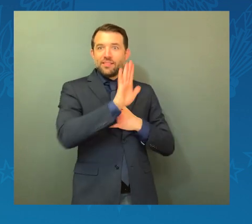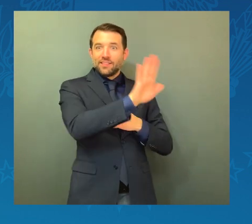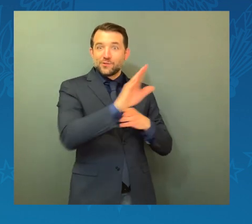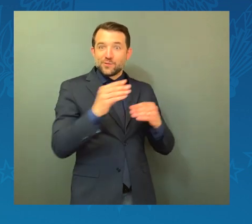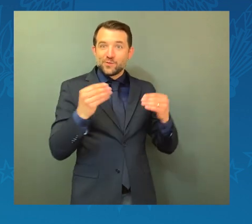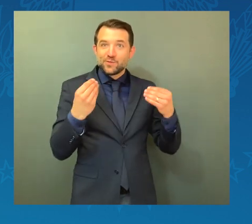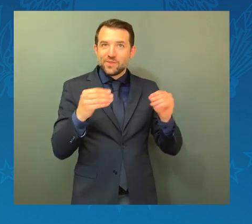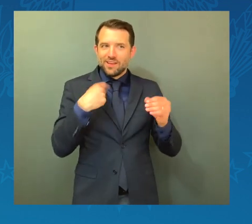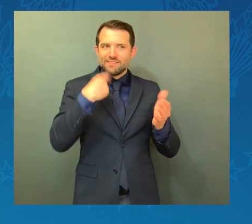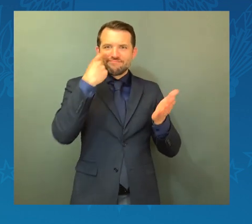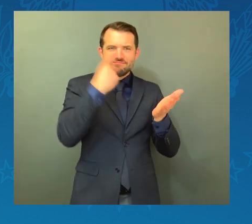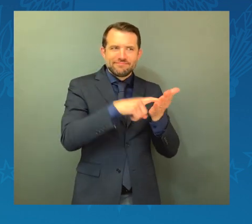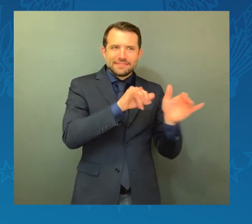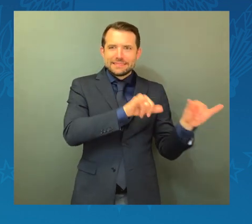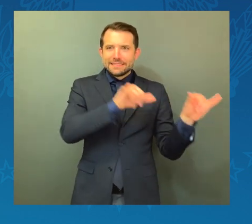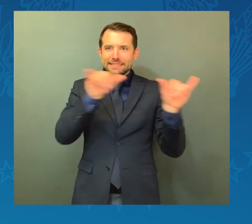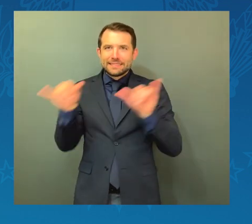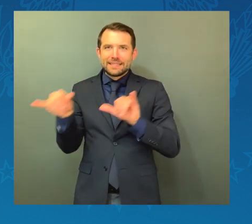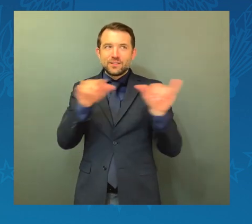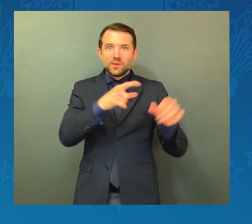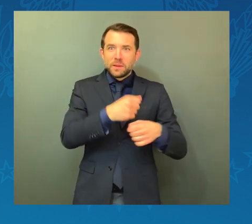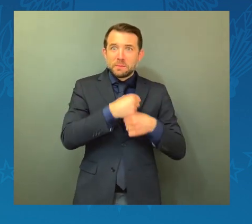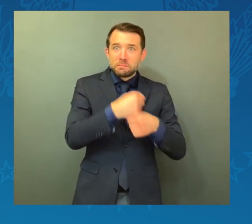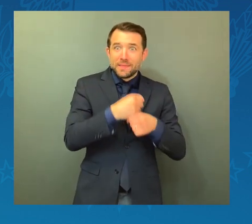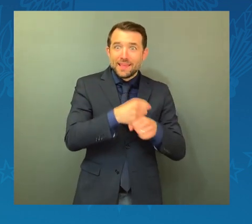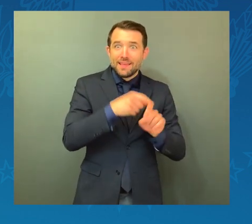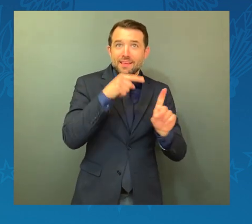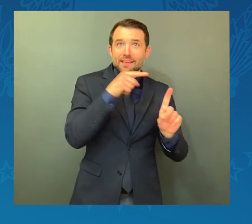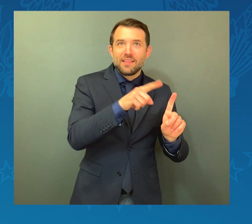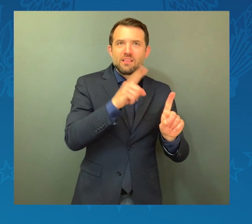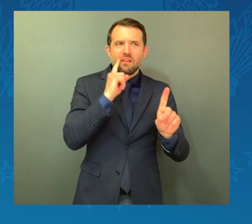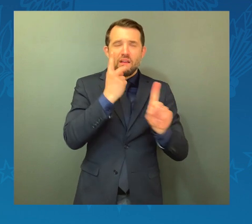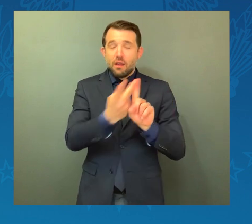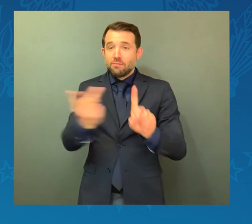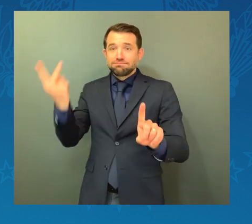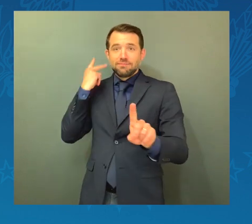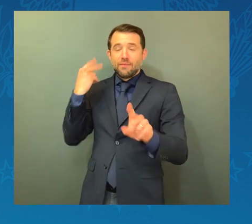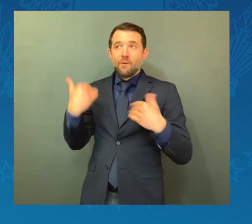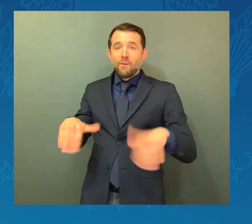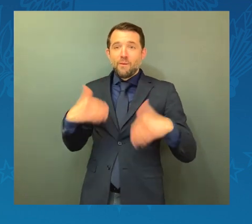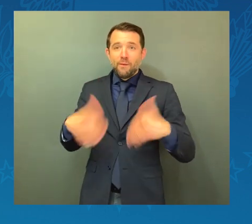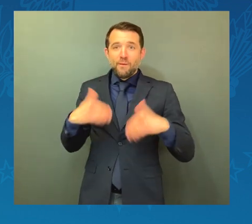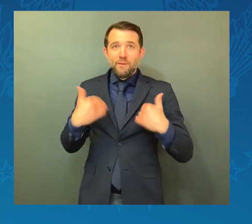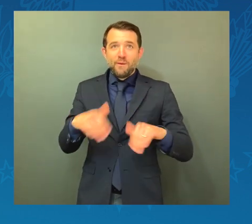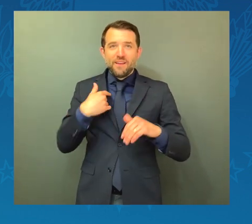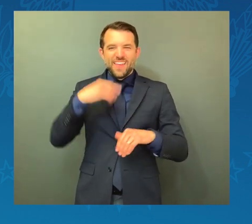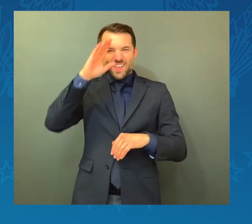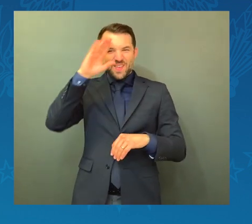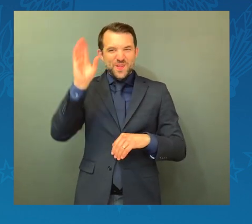and I thought -- it really took me back. And I know what it means to have a place like that